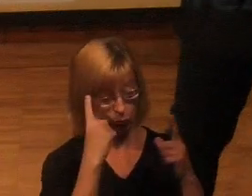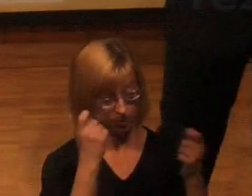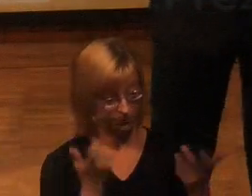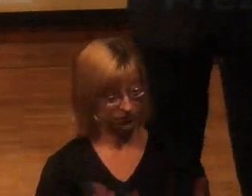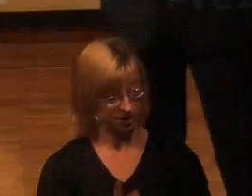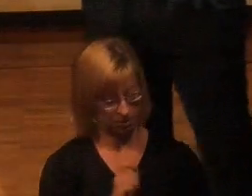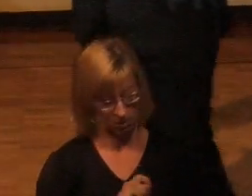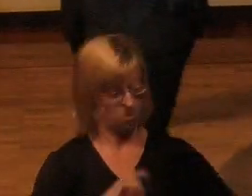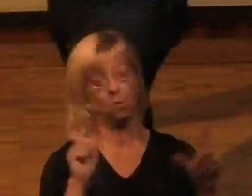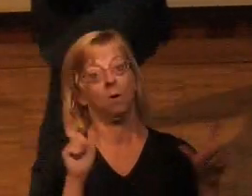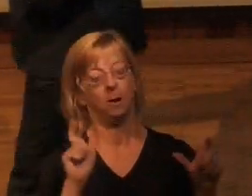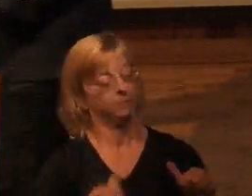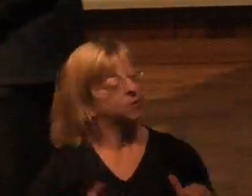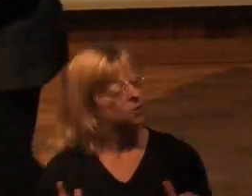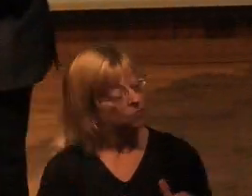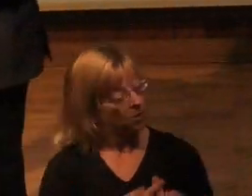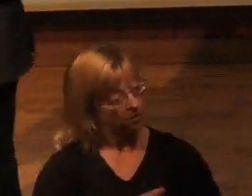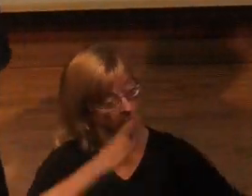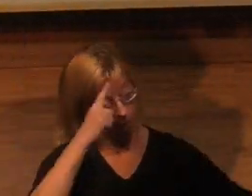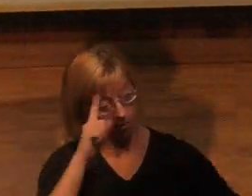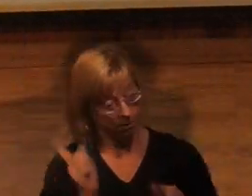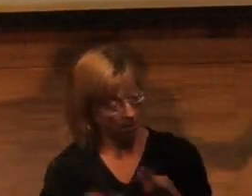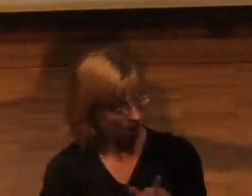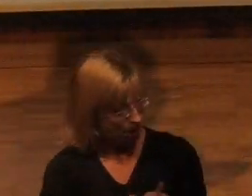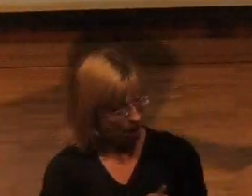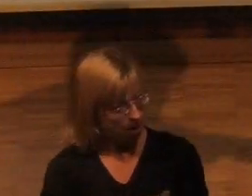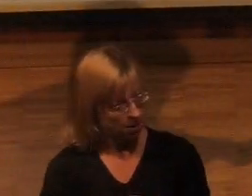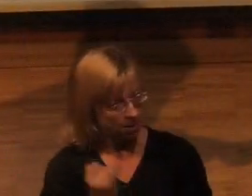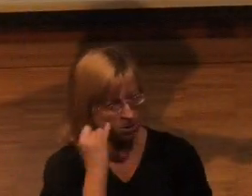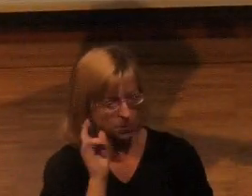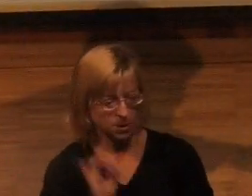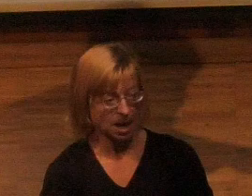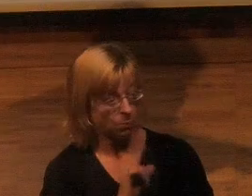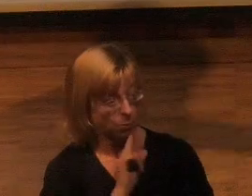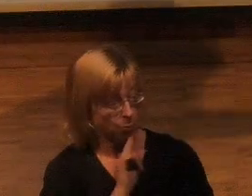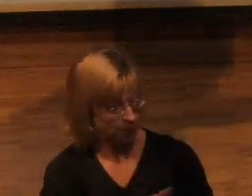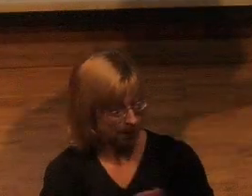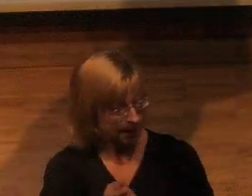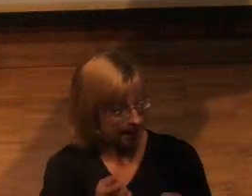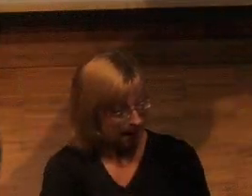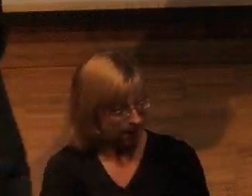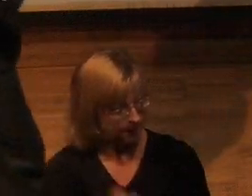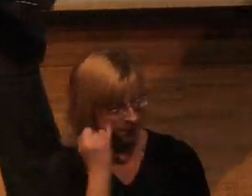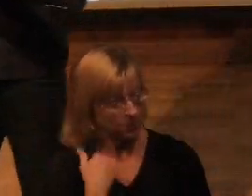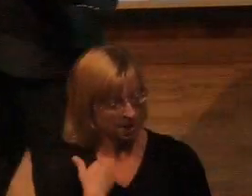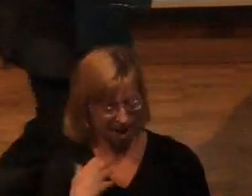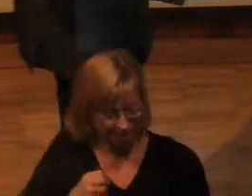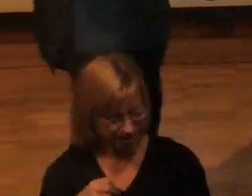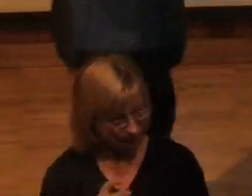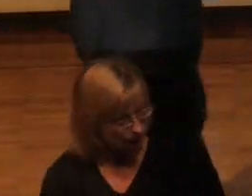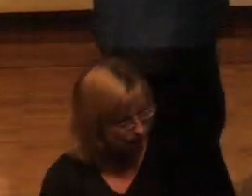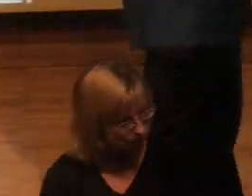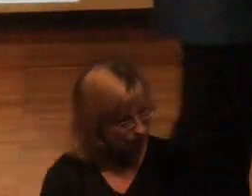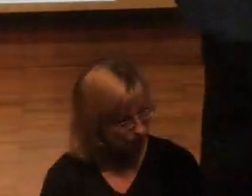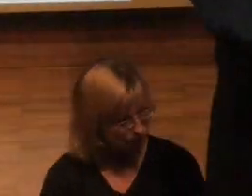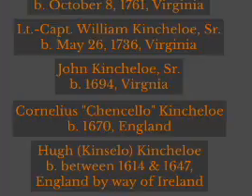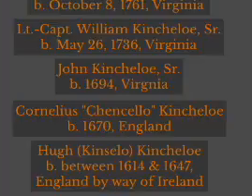The first thing I thought about when I woke up was what if that were real? What if I would have the chance to sit in the same room